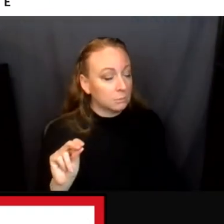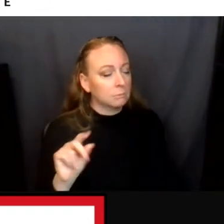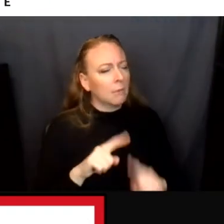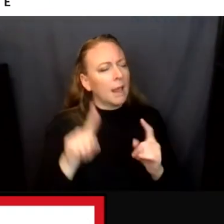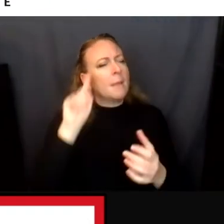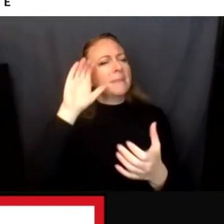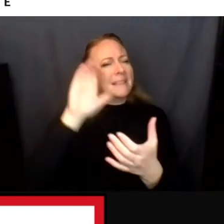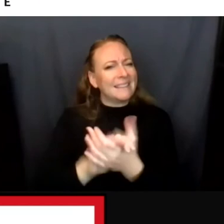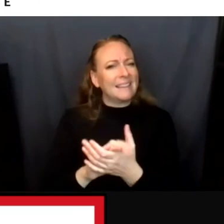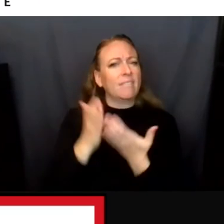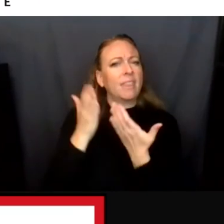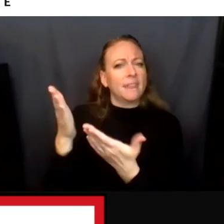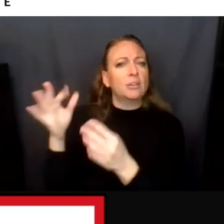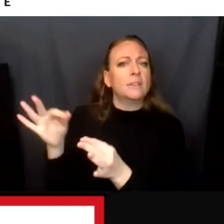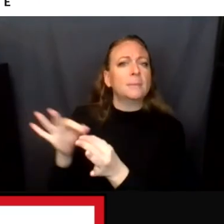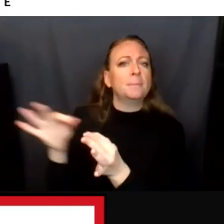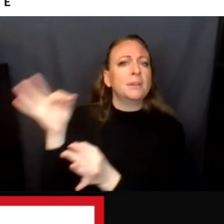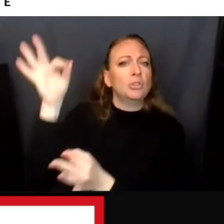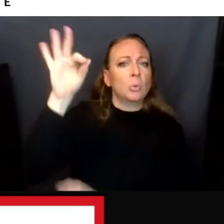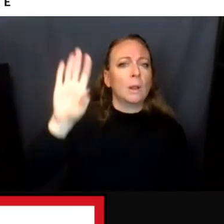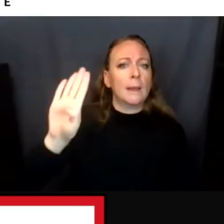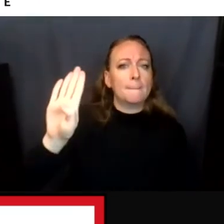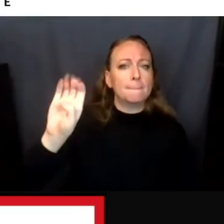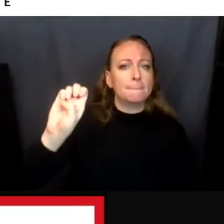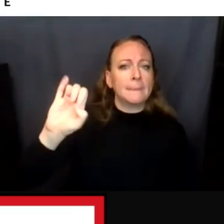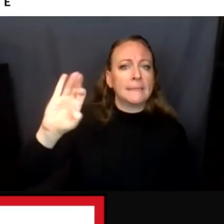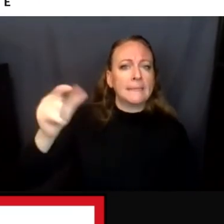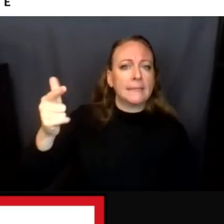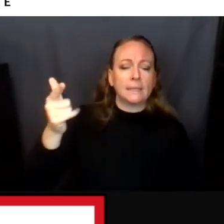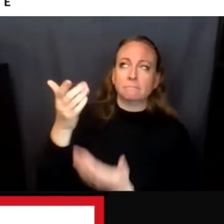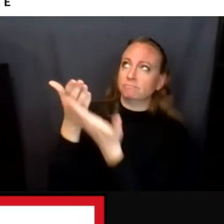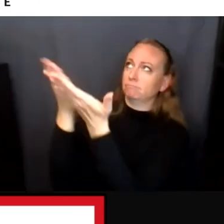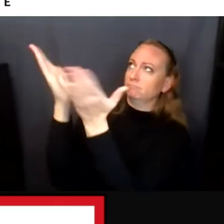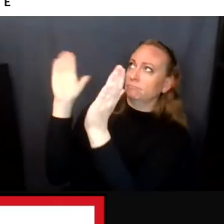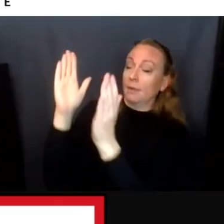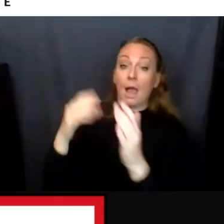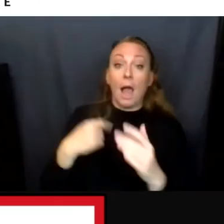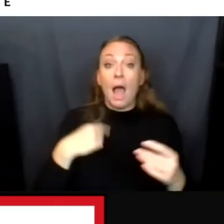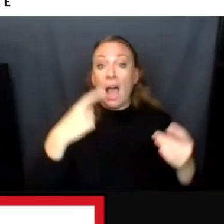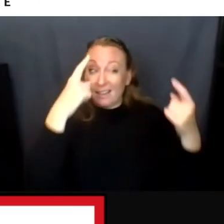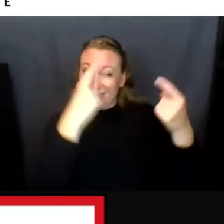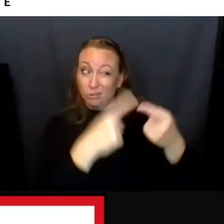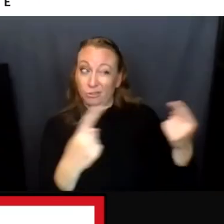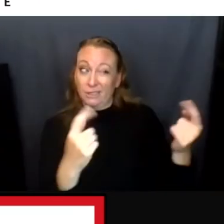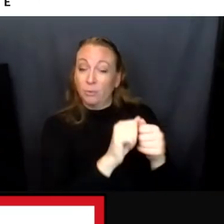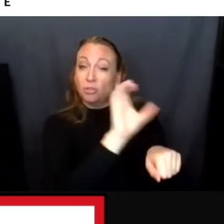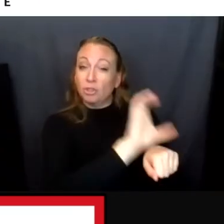And I disagree with the church in some areas, I agree with the church and most areas.